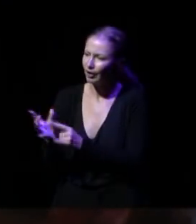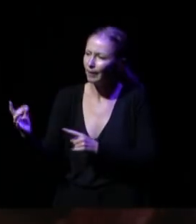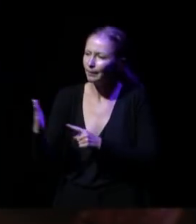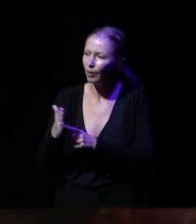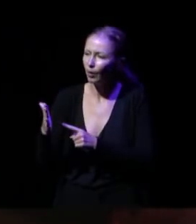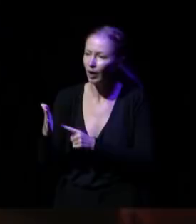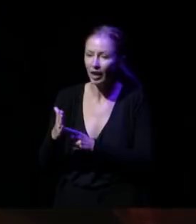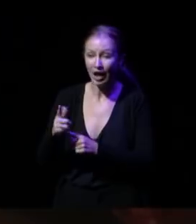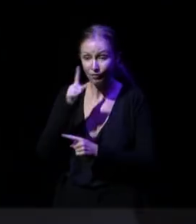to feel what that's like.